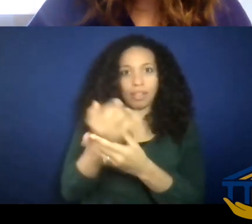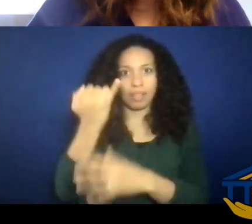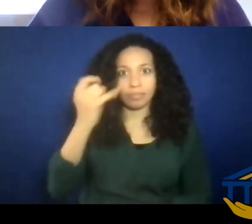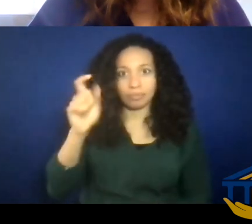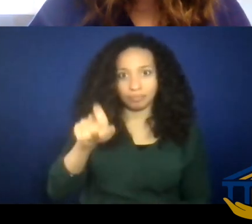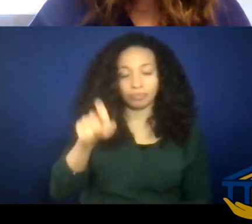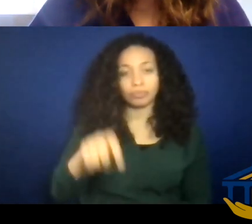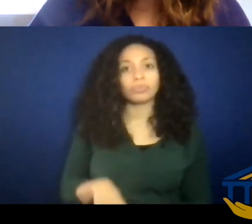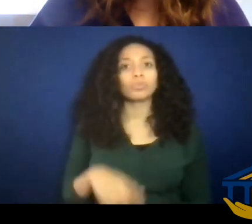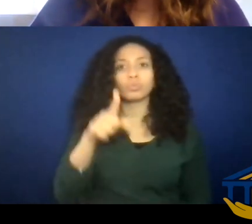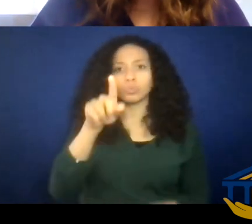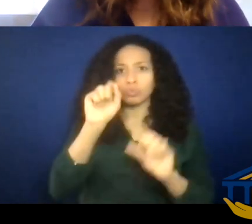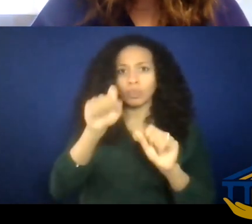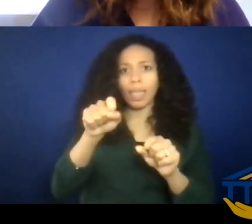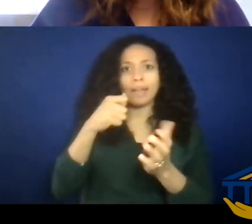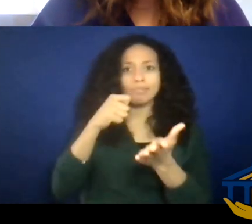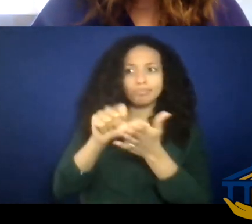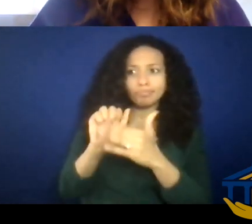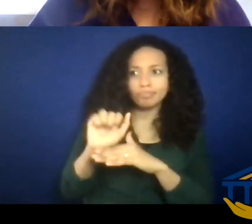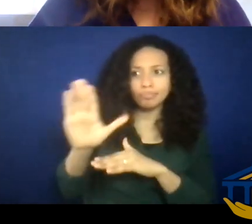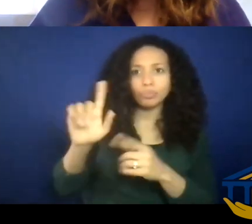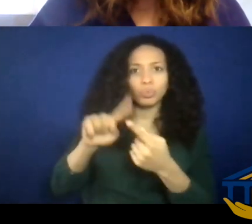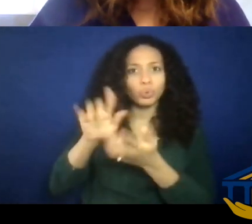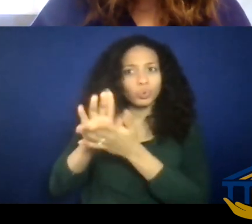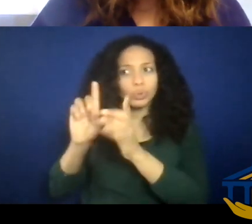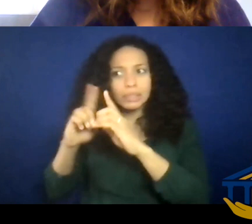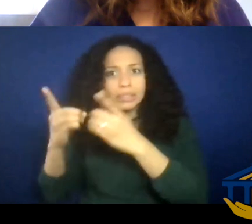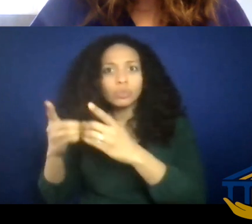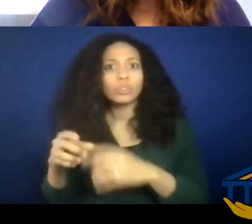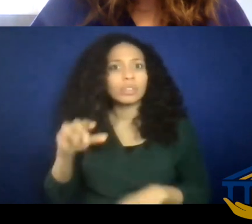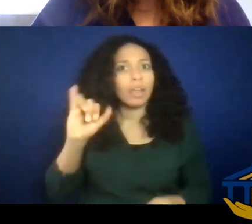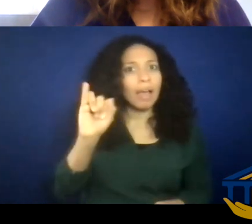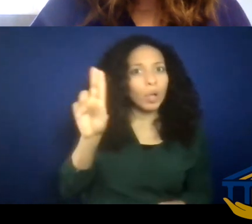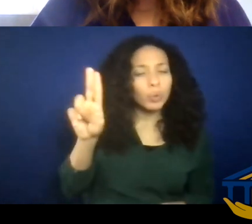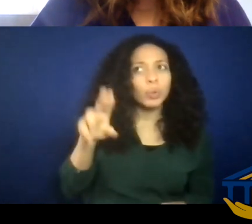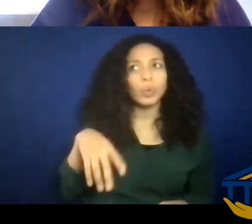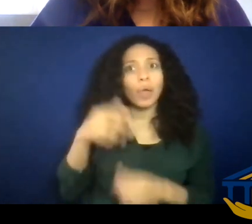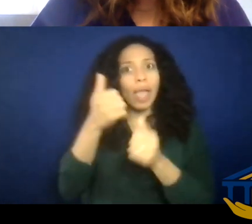district to your Intermediate Unit. Anyone that's providing the services to your child.